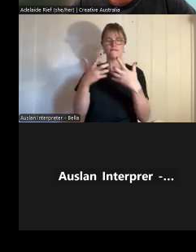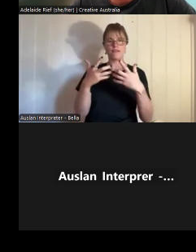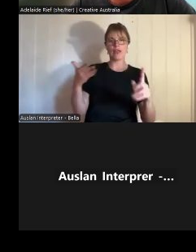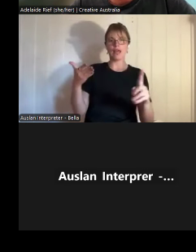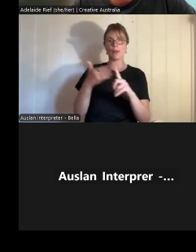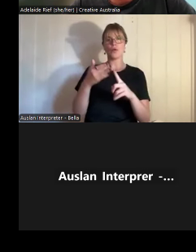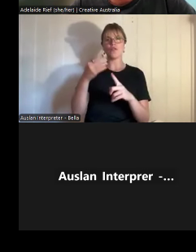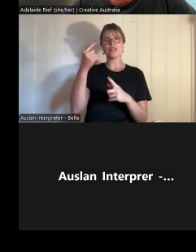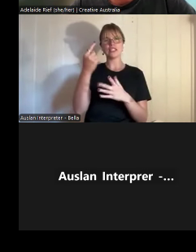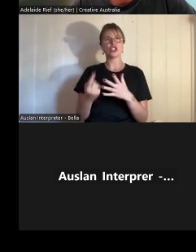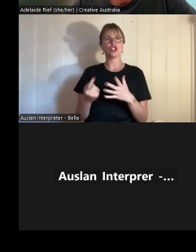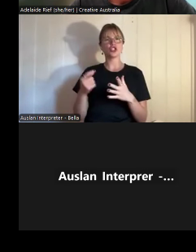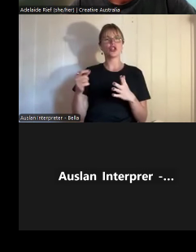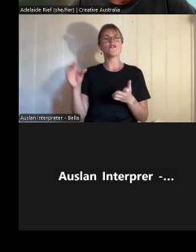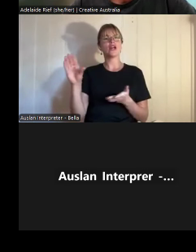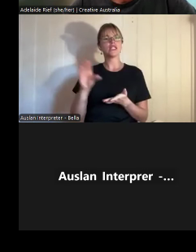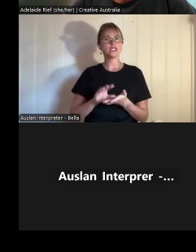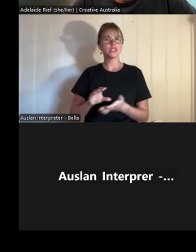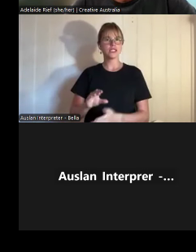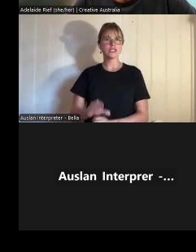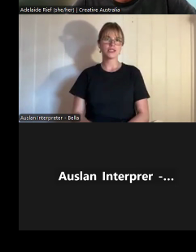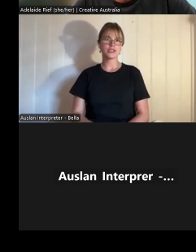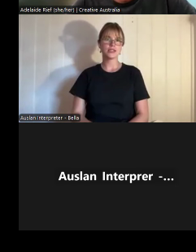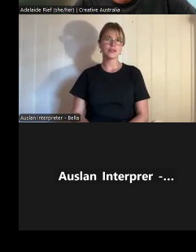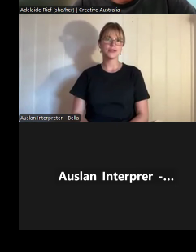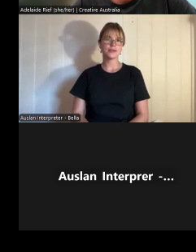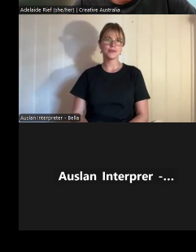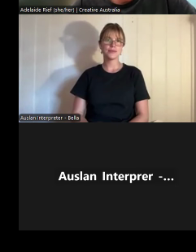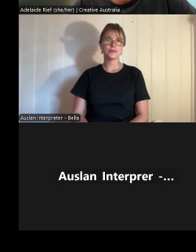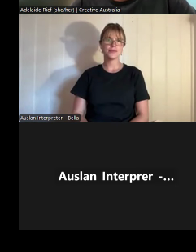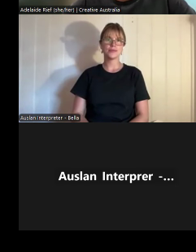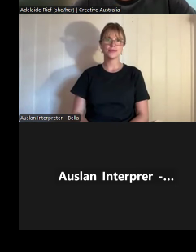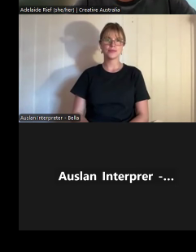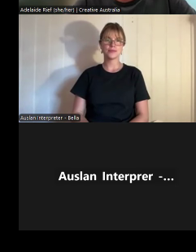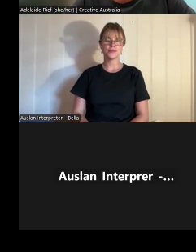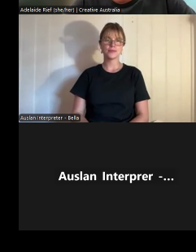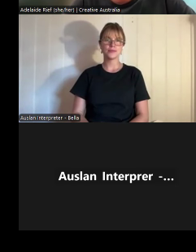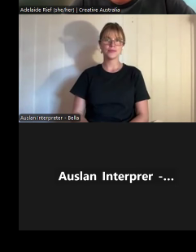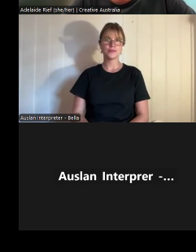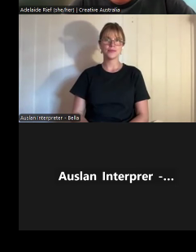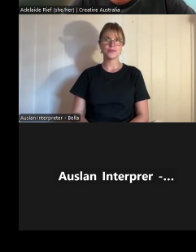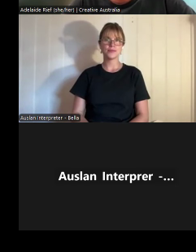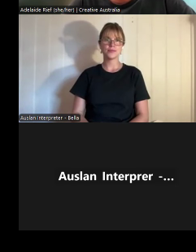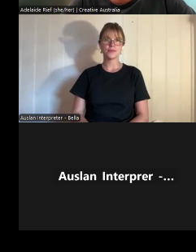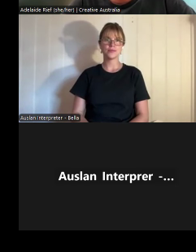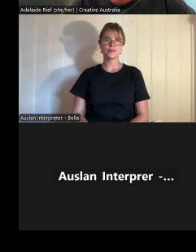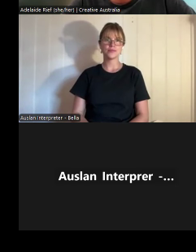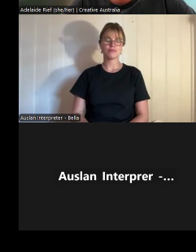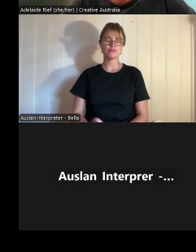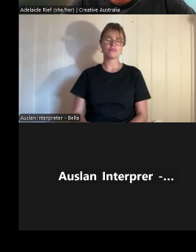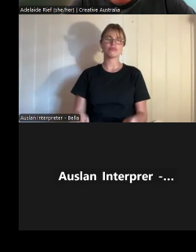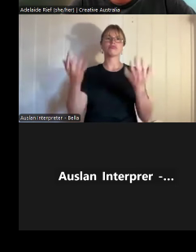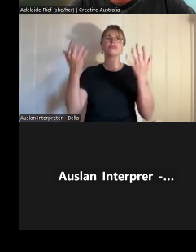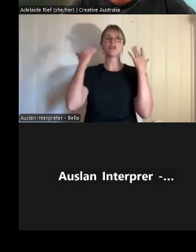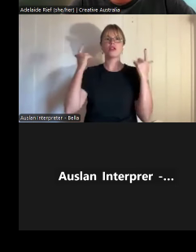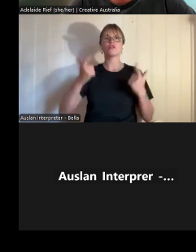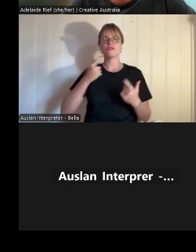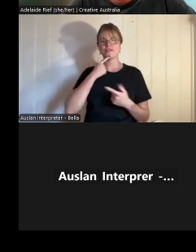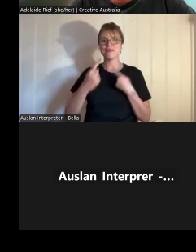each of the funds. Okay. Moving on. So there is a lot of information on this slide. I'm going to